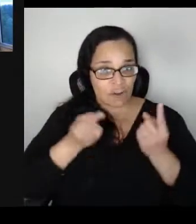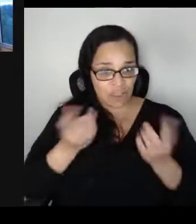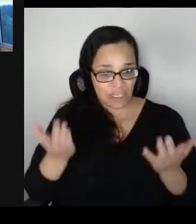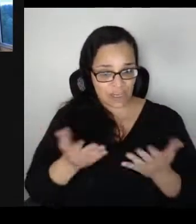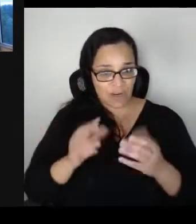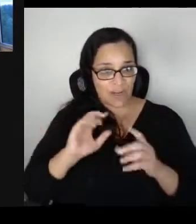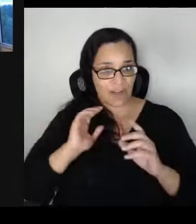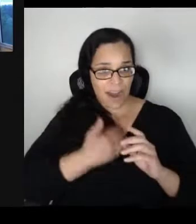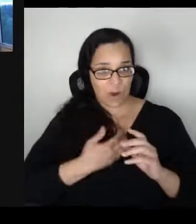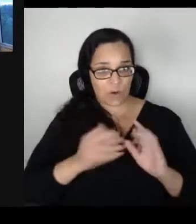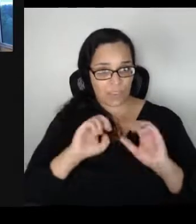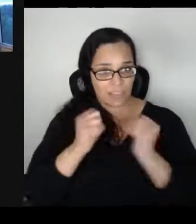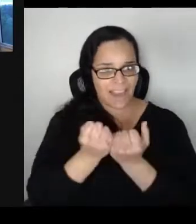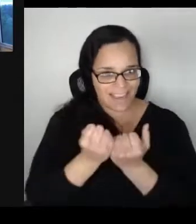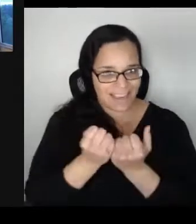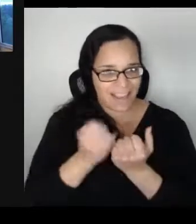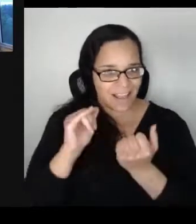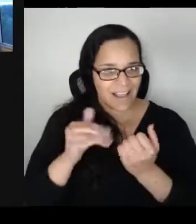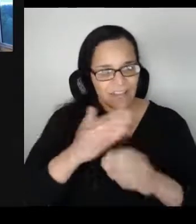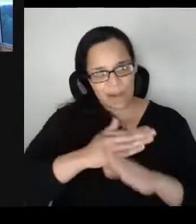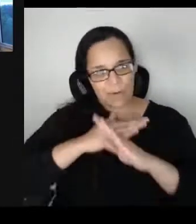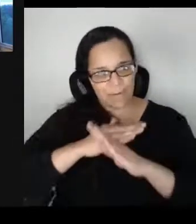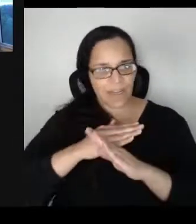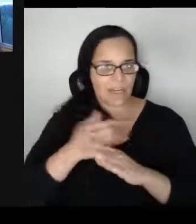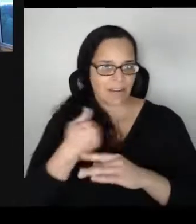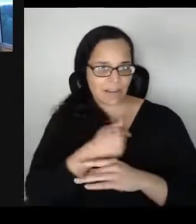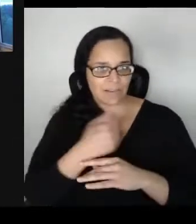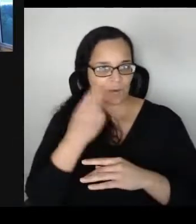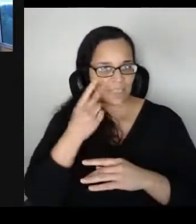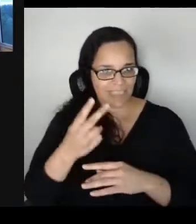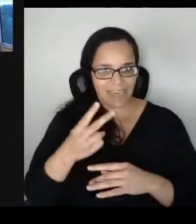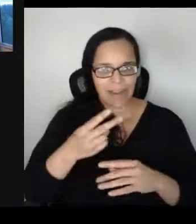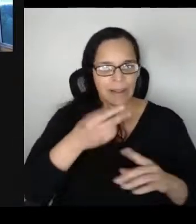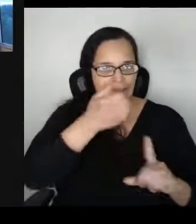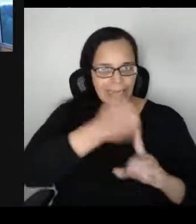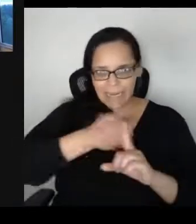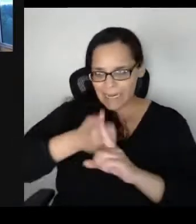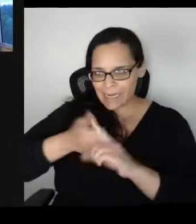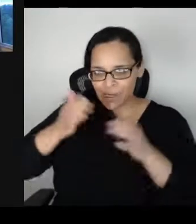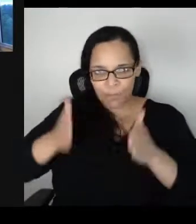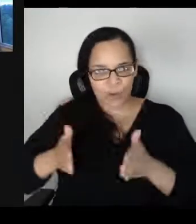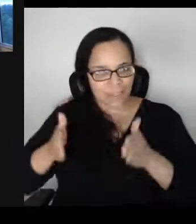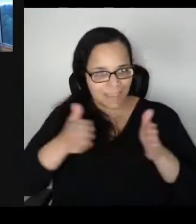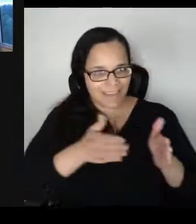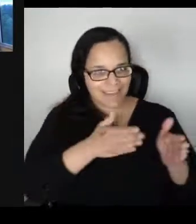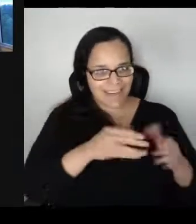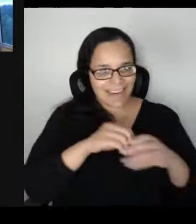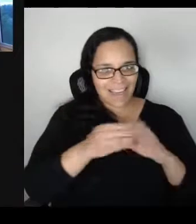from seeing each and every person in our community as part of that collective care